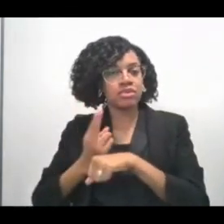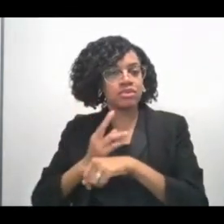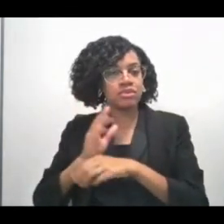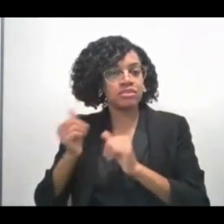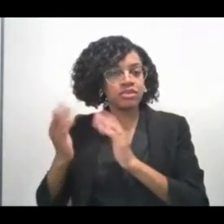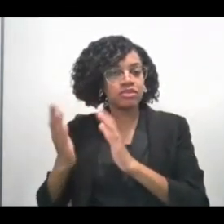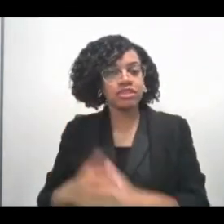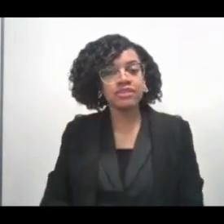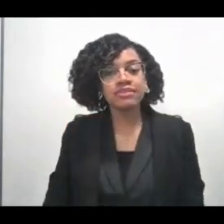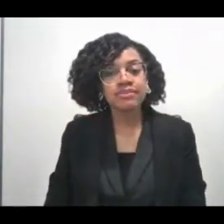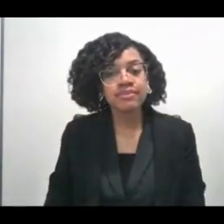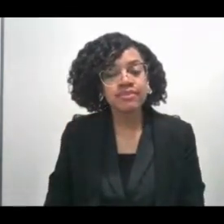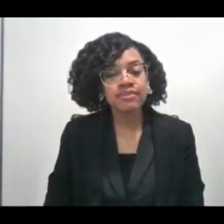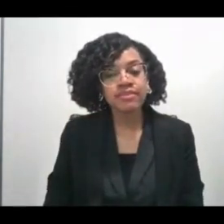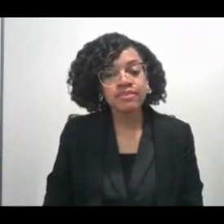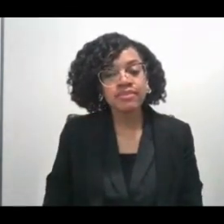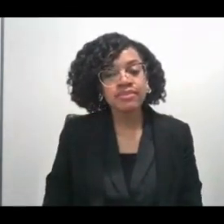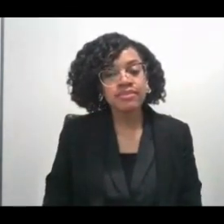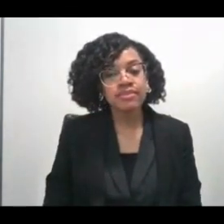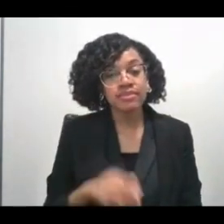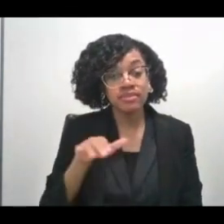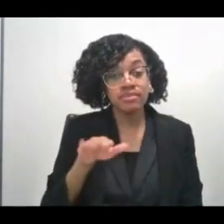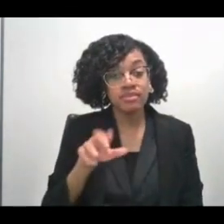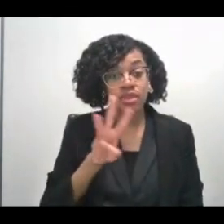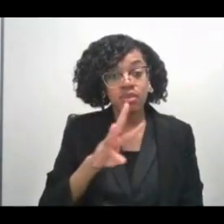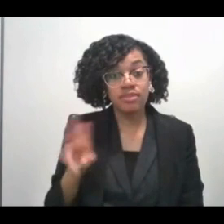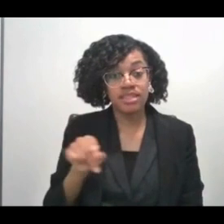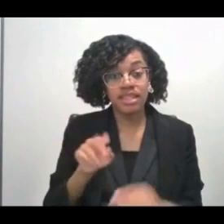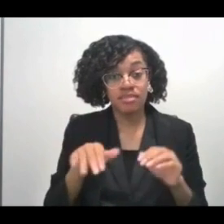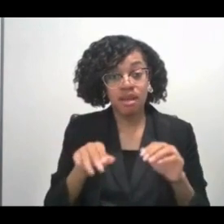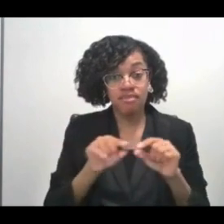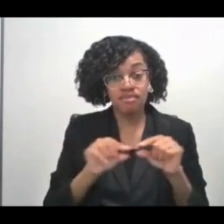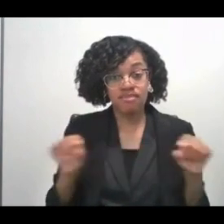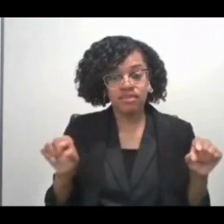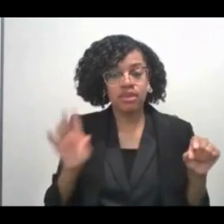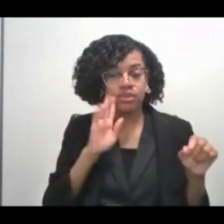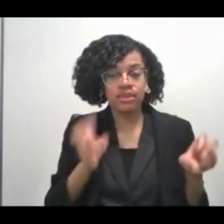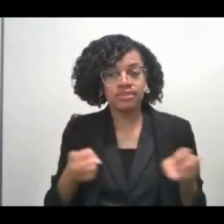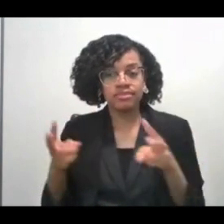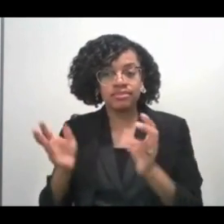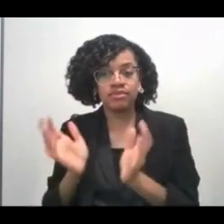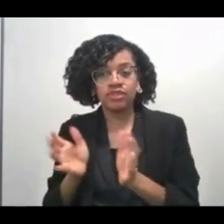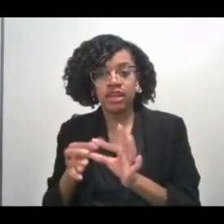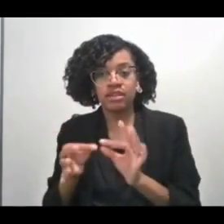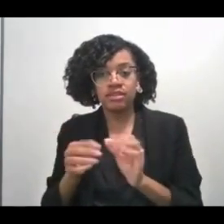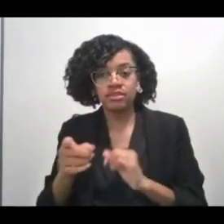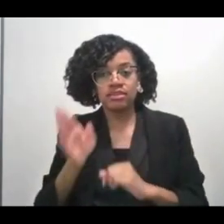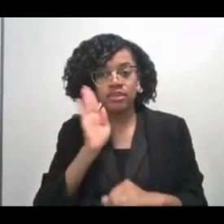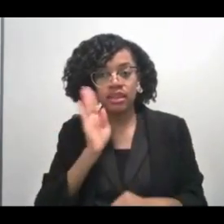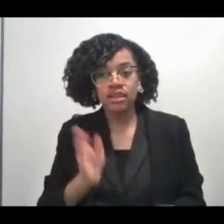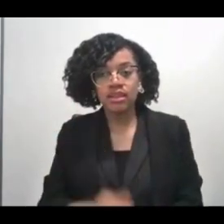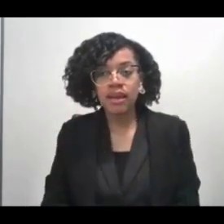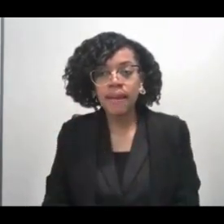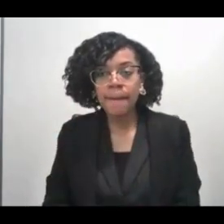will make sure to post into the chat. And I regret to say to